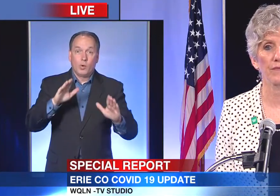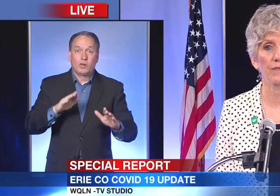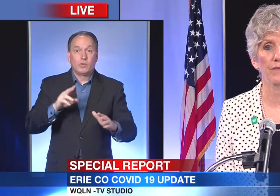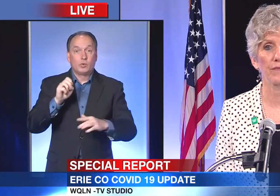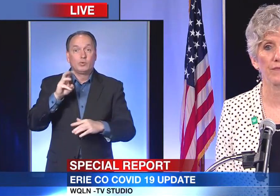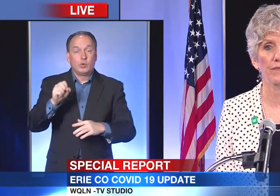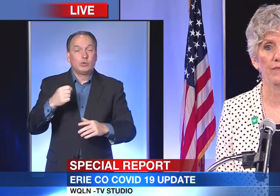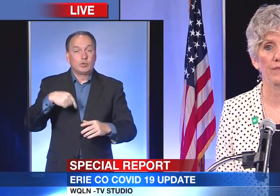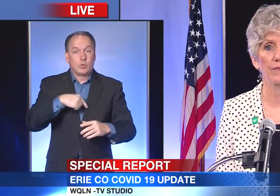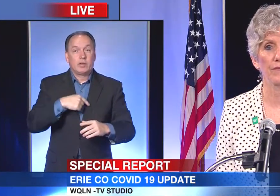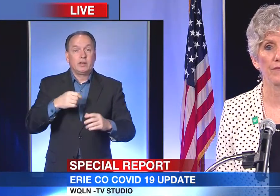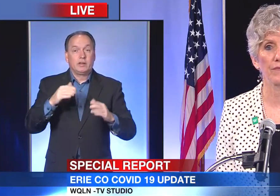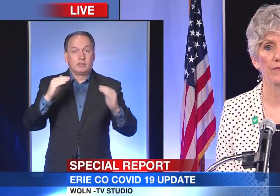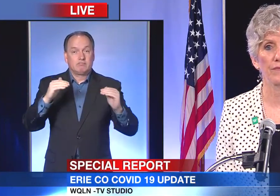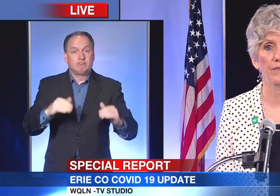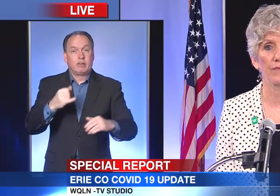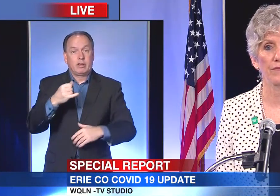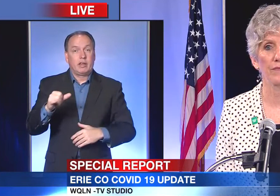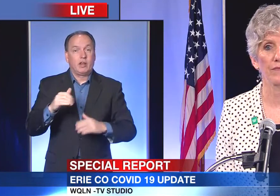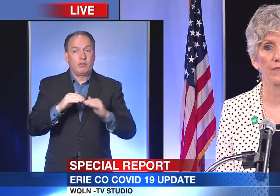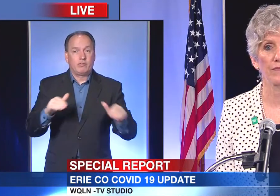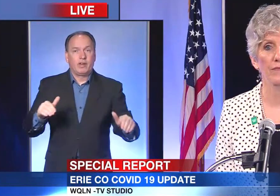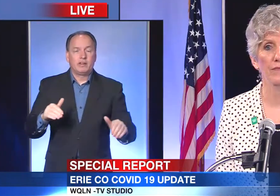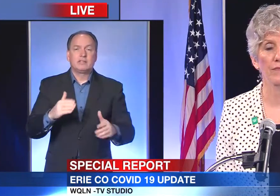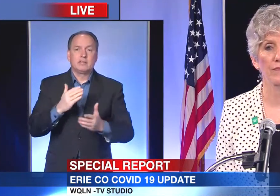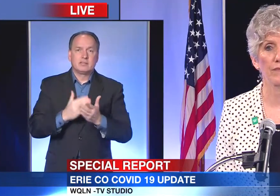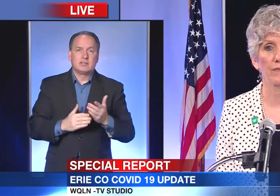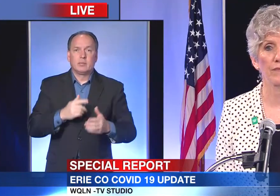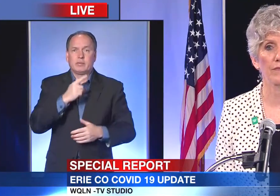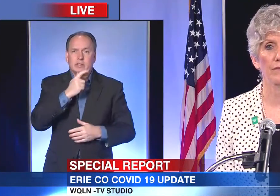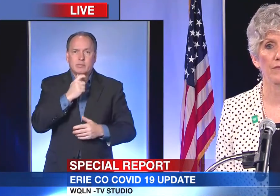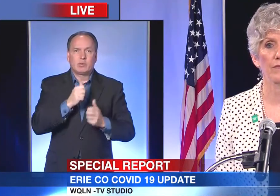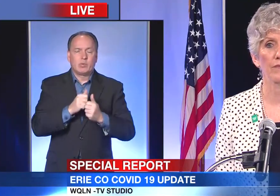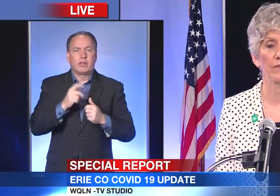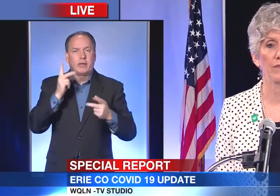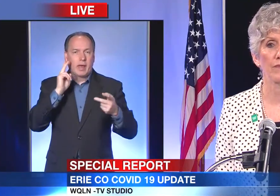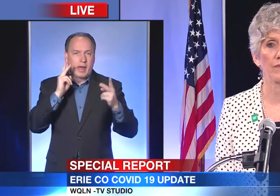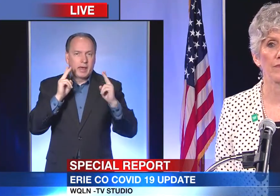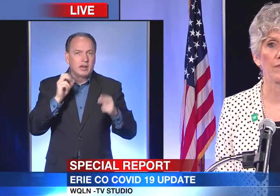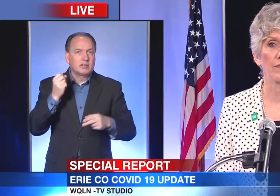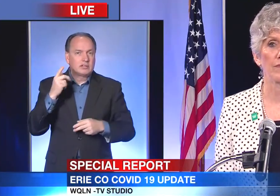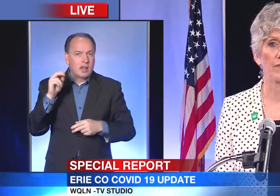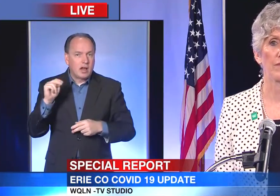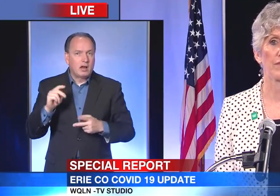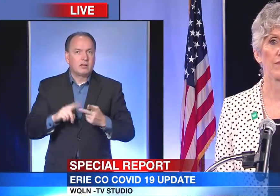YEAH, HI, KATHY. DEFINITELY POSITIVE NEWS HEARING WE'RE MOVING INTO THE YELLOW PHASE.